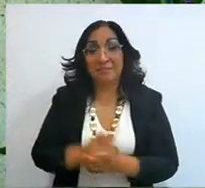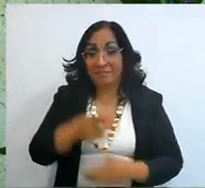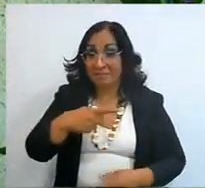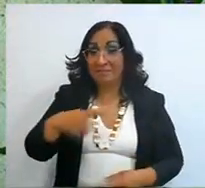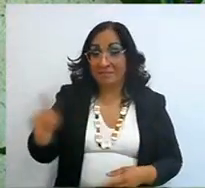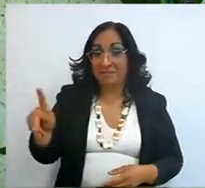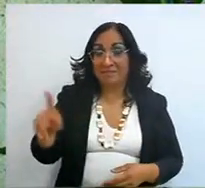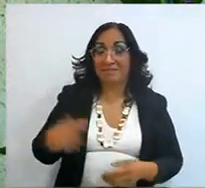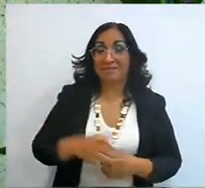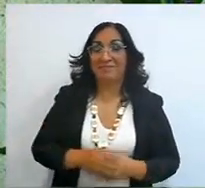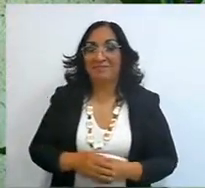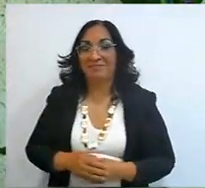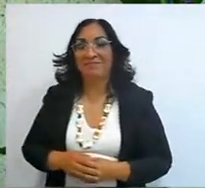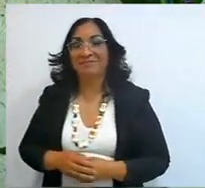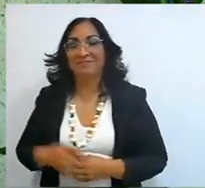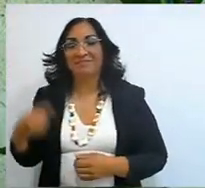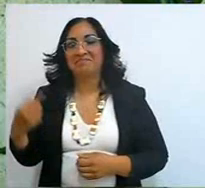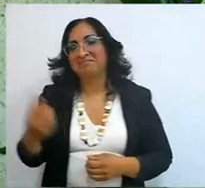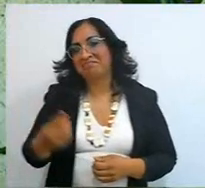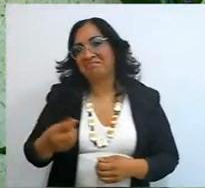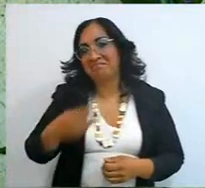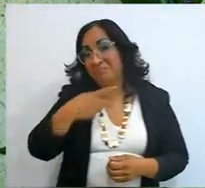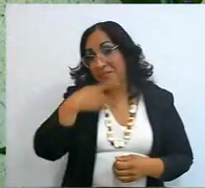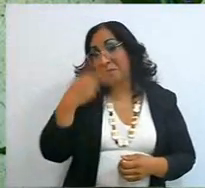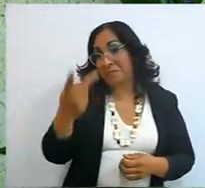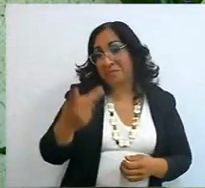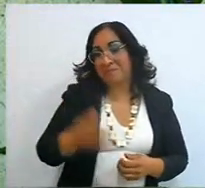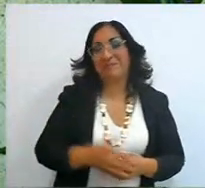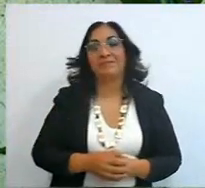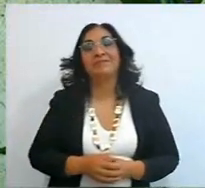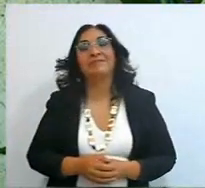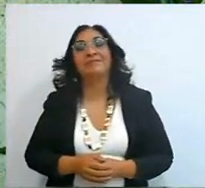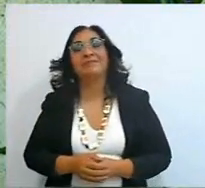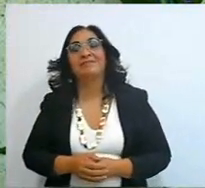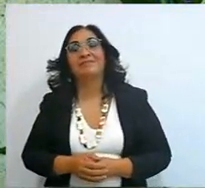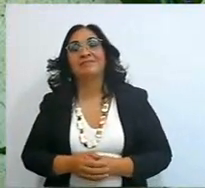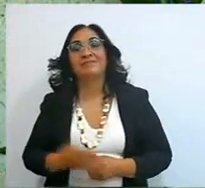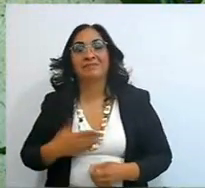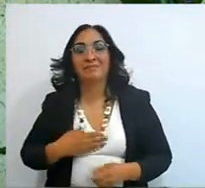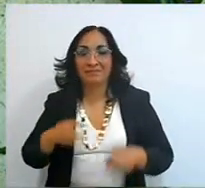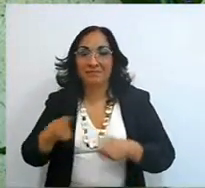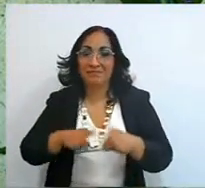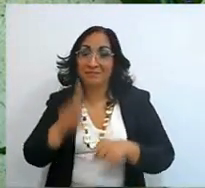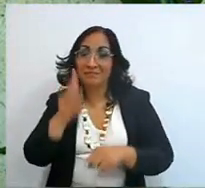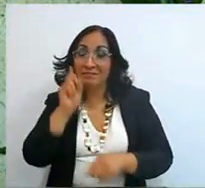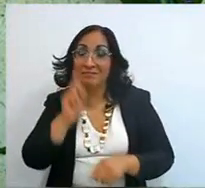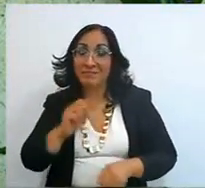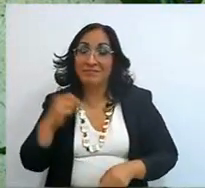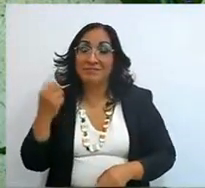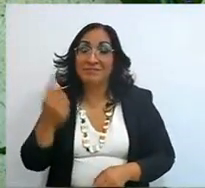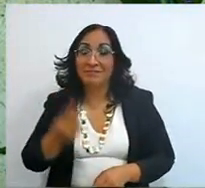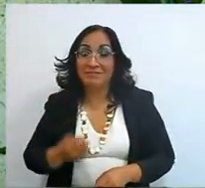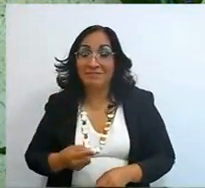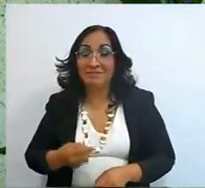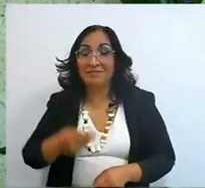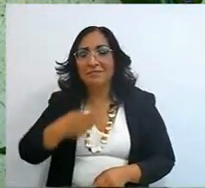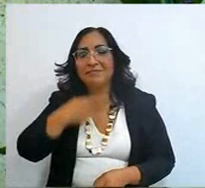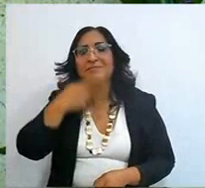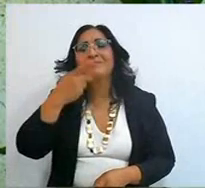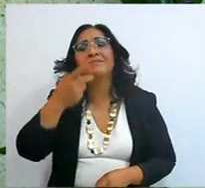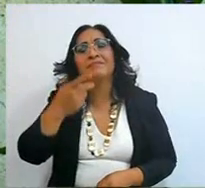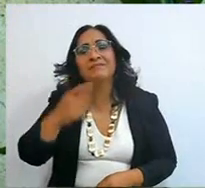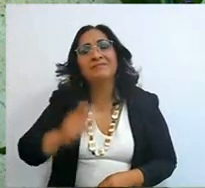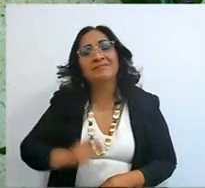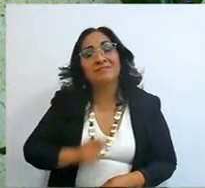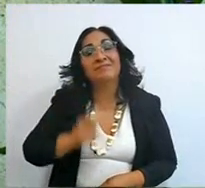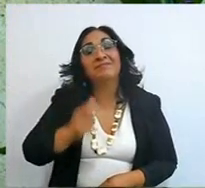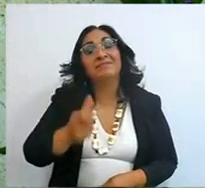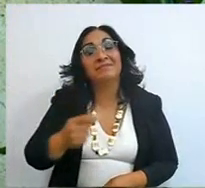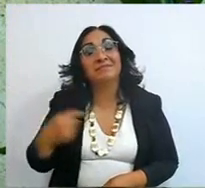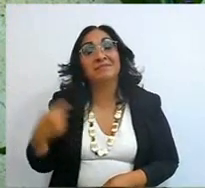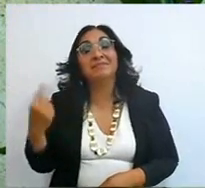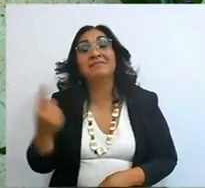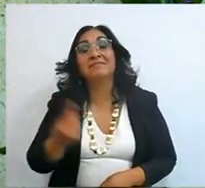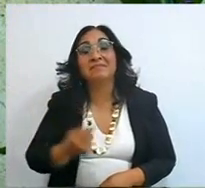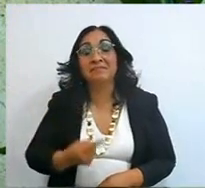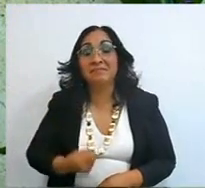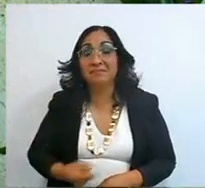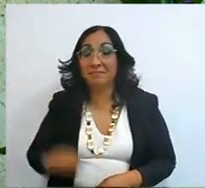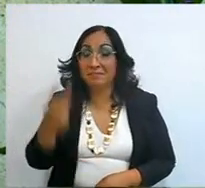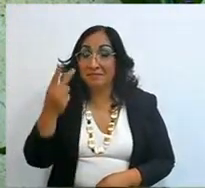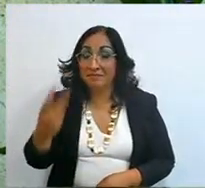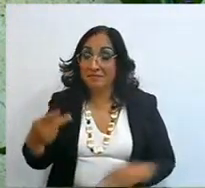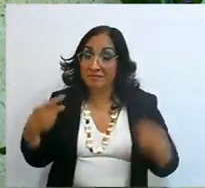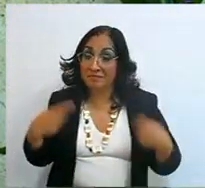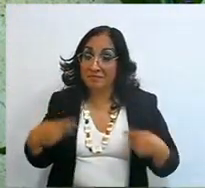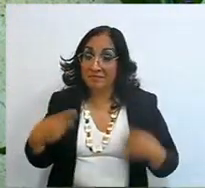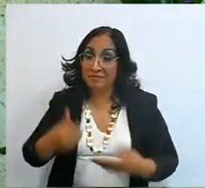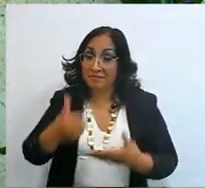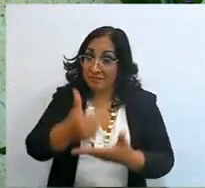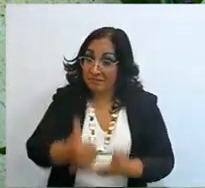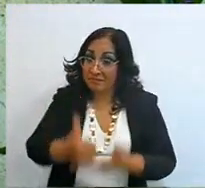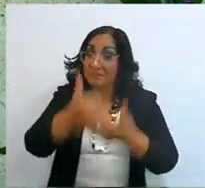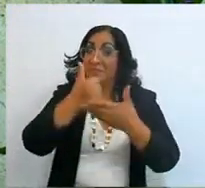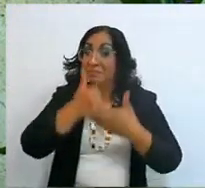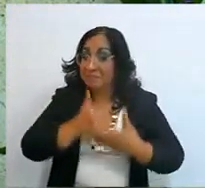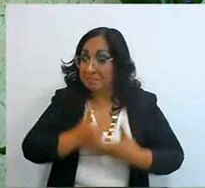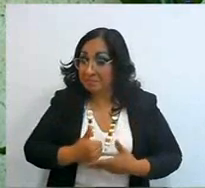and she is the spokesperson, my precious sister Araceli is the spokesperson, they are two scribes given by God,